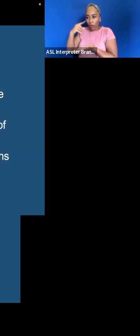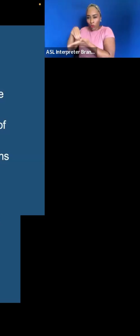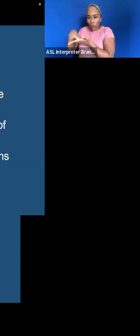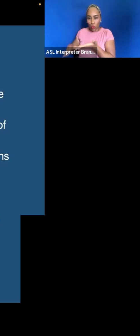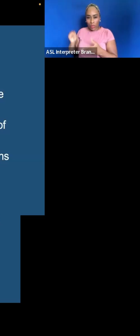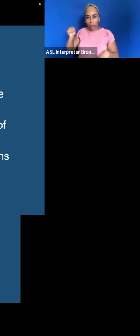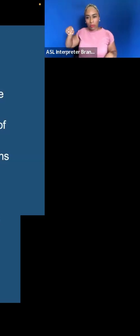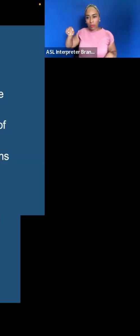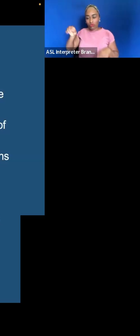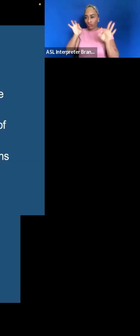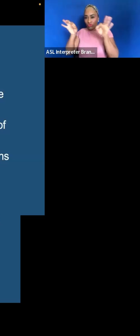But also,